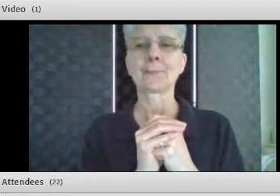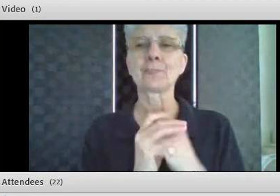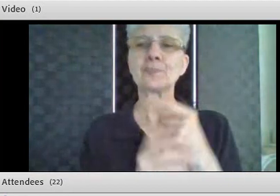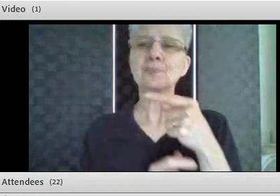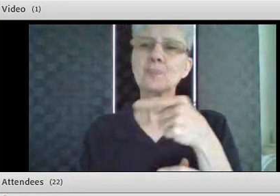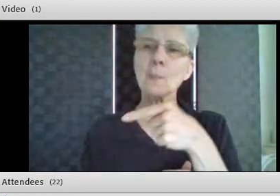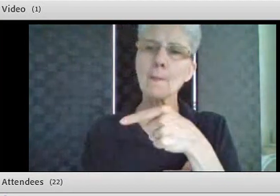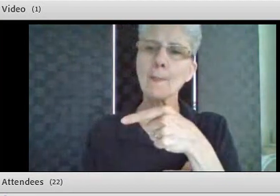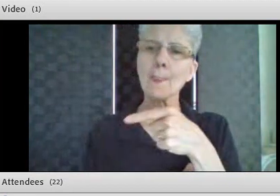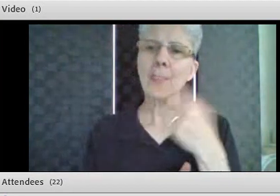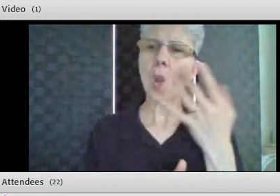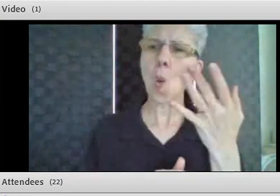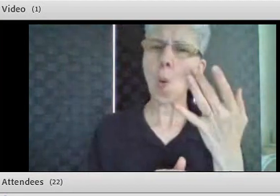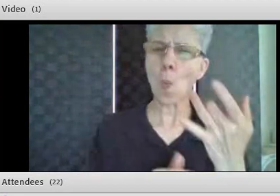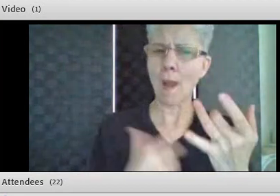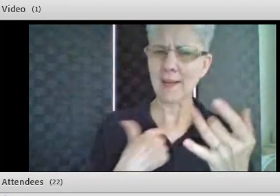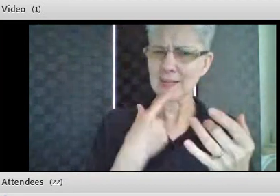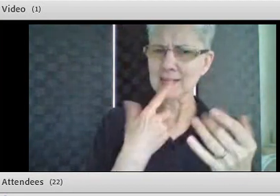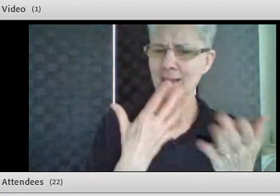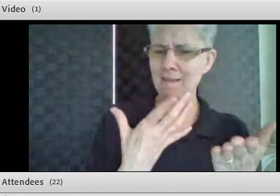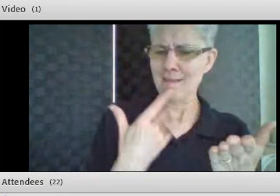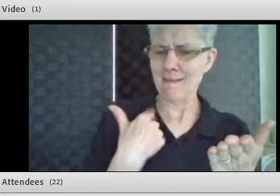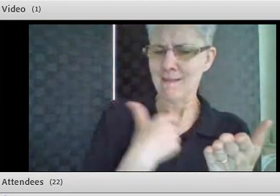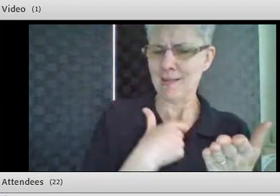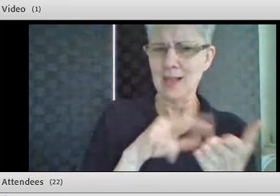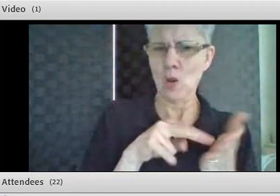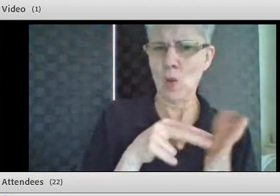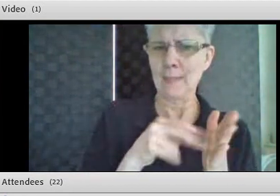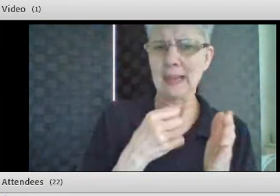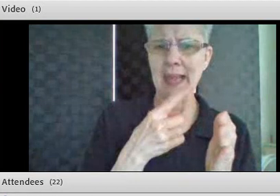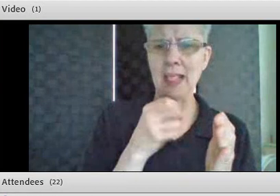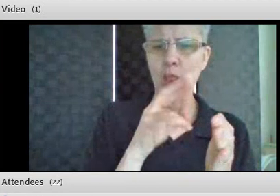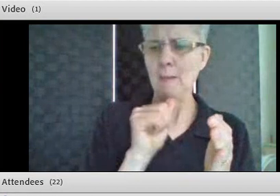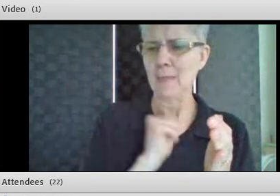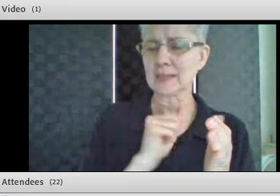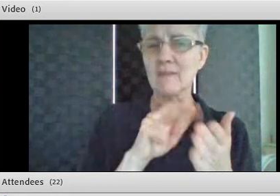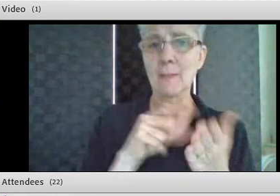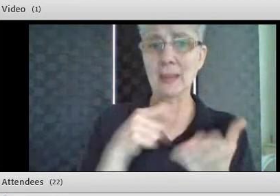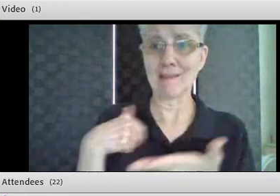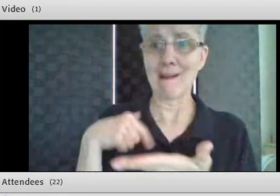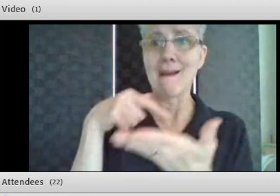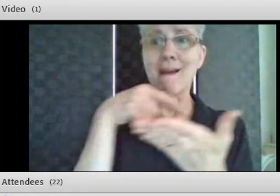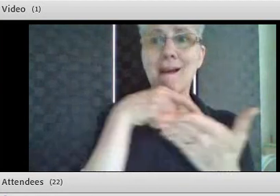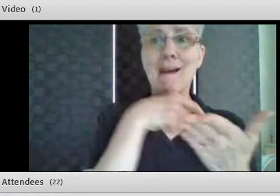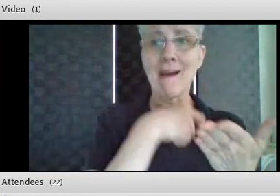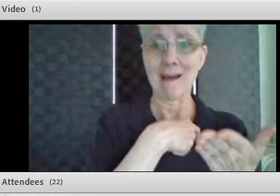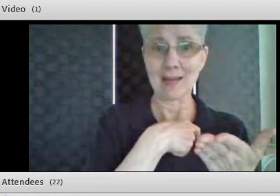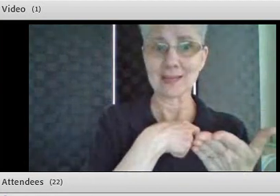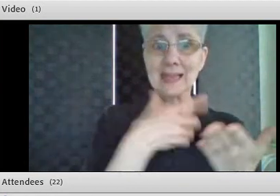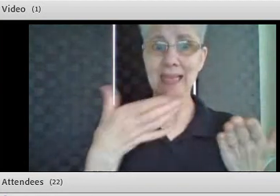and just so, so beneficial to the kids. Ryan: There's a lot of very natural connections between music and S.T.E.M. Hilary: Mm-hmm.